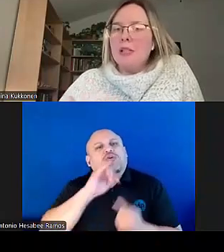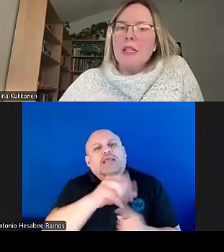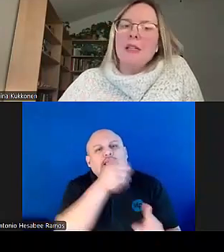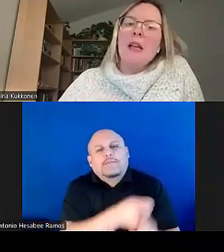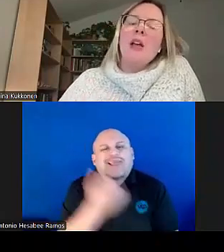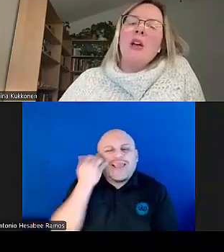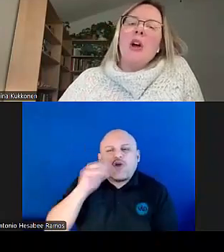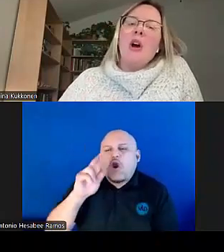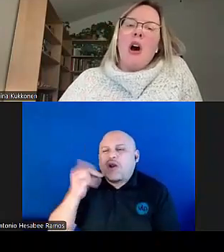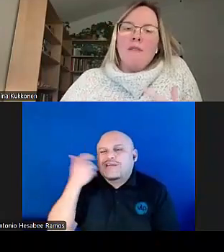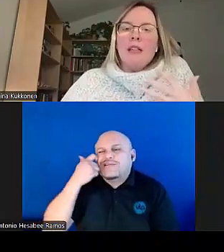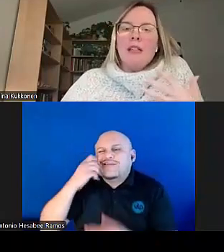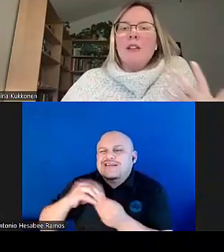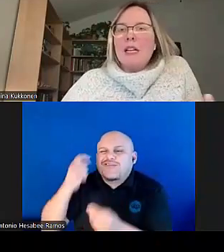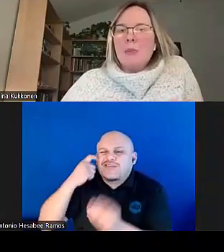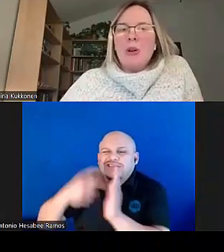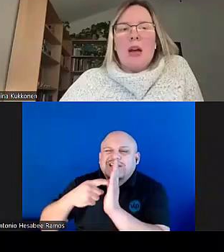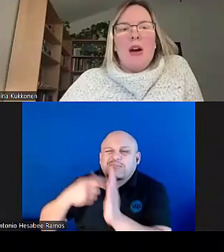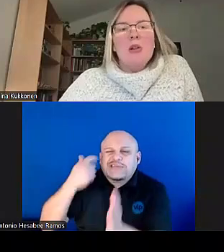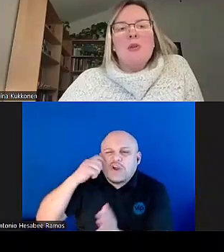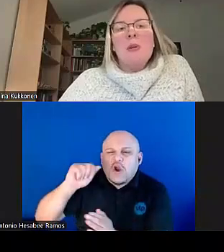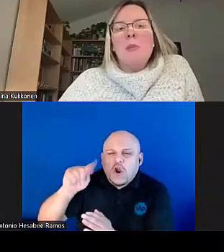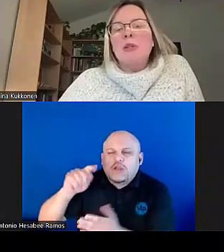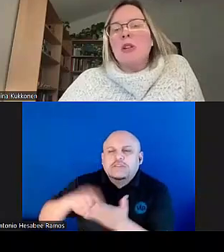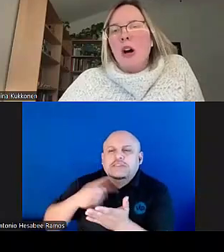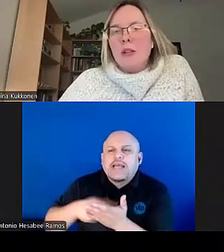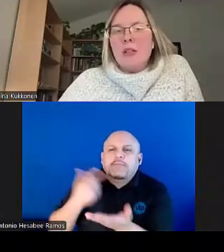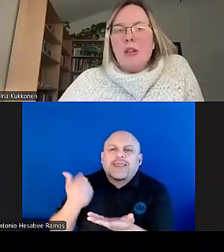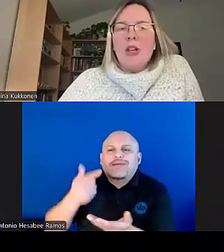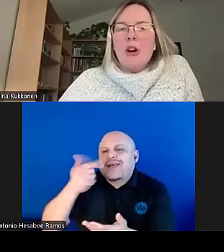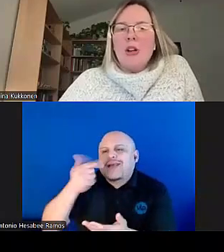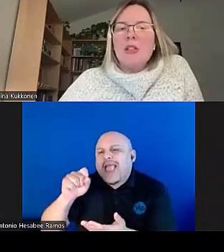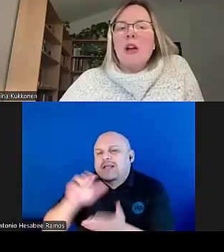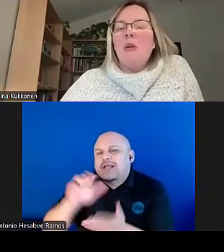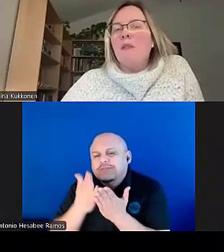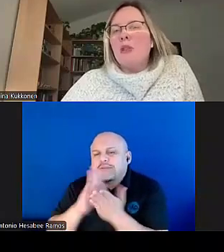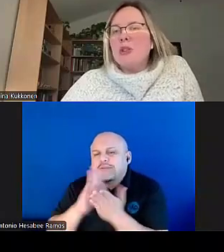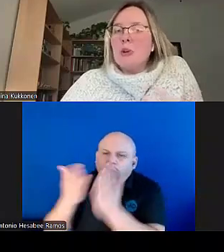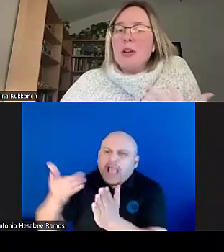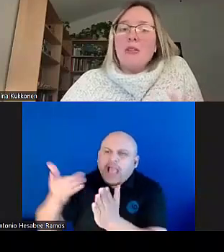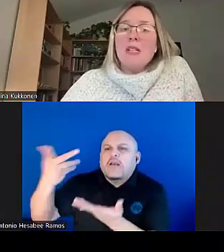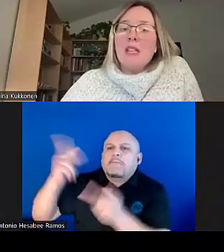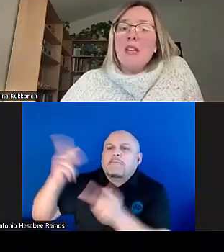we did often leave a guestbook out for people to comment on the art. However, there's no guarantee